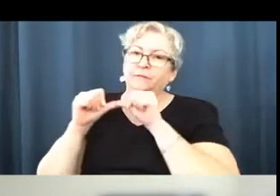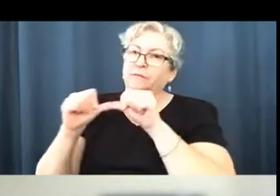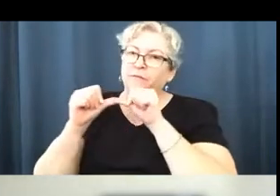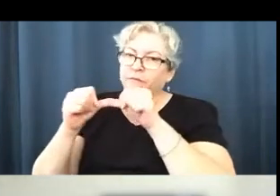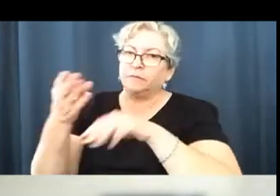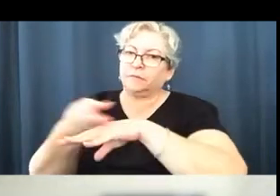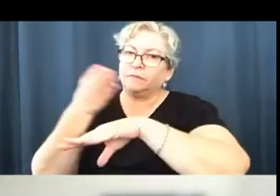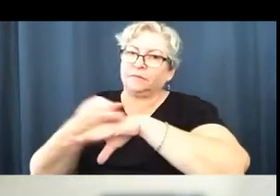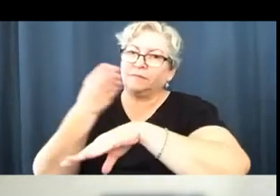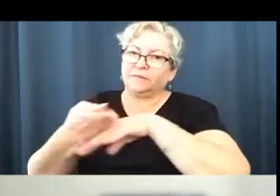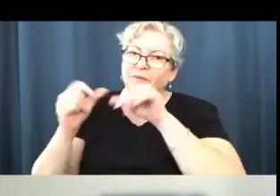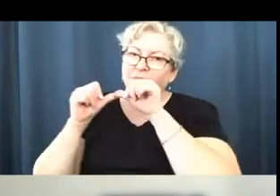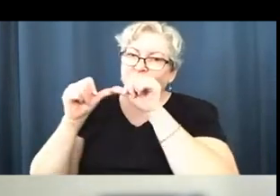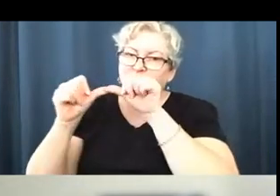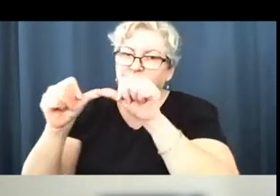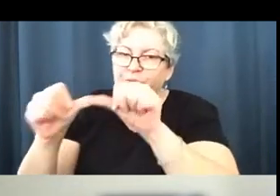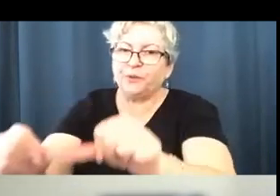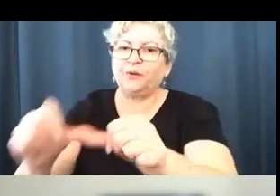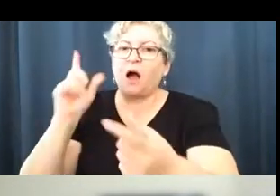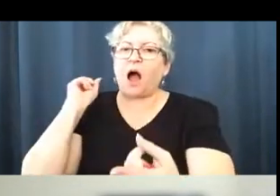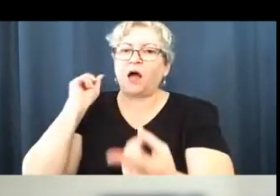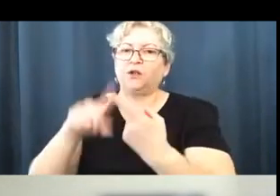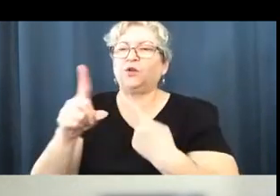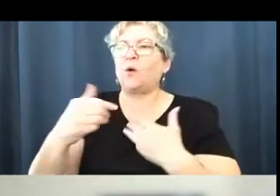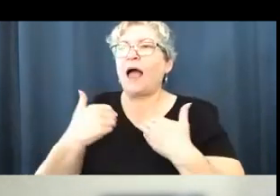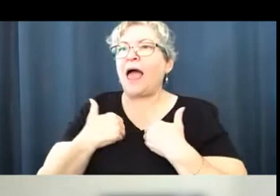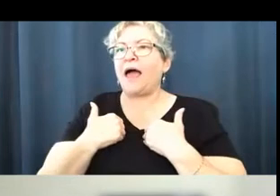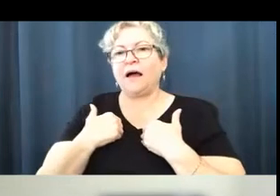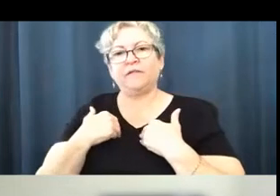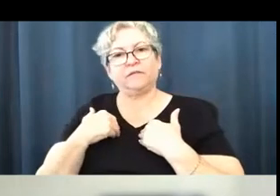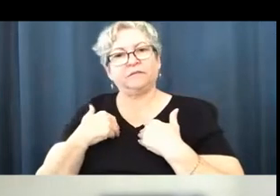until you have a sustainable practice with accessibility